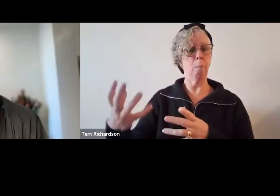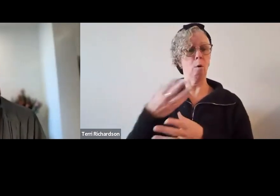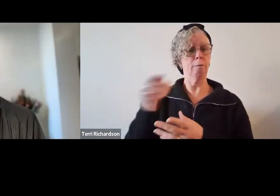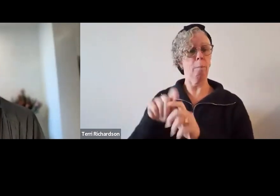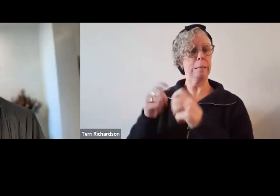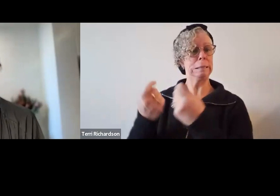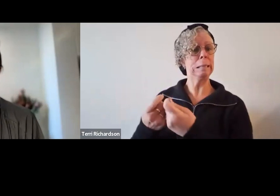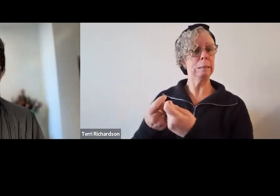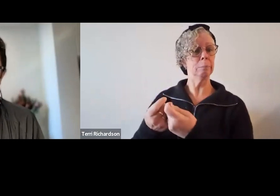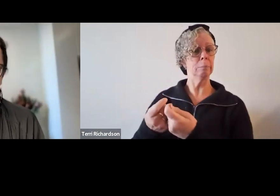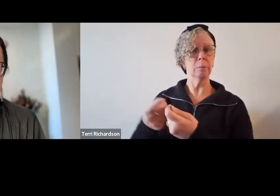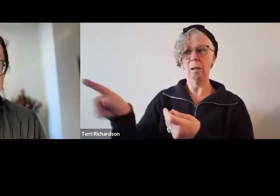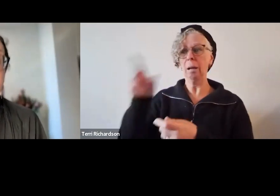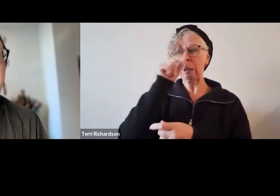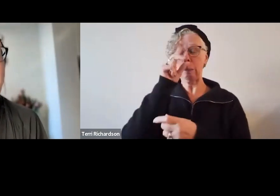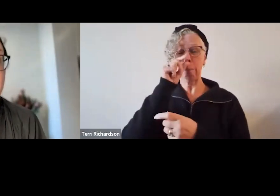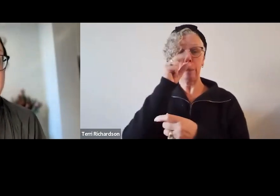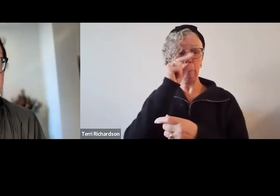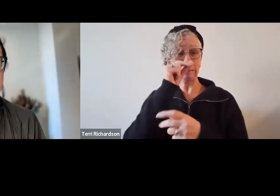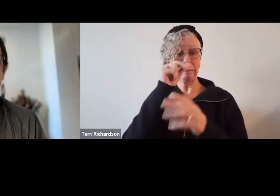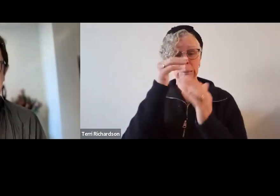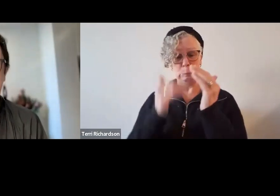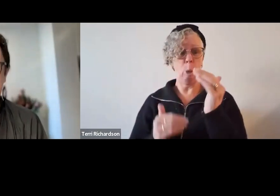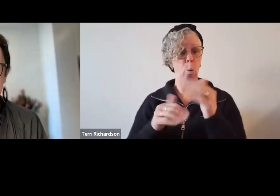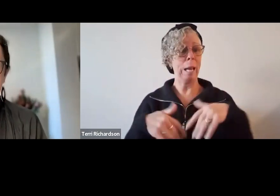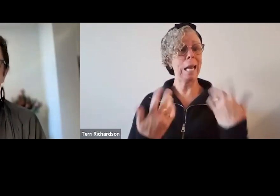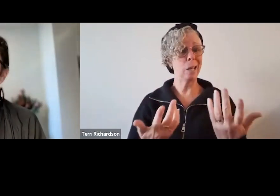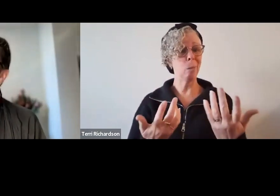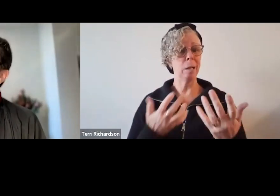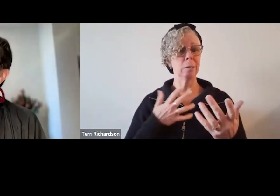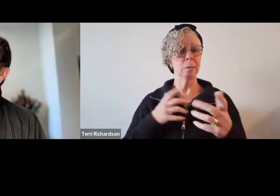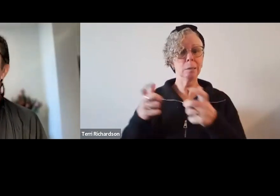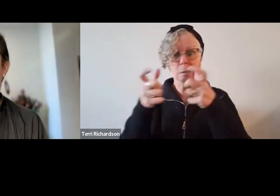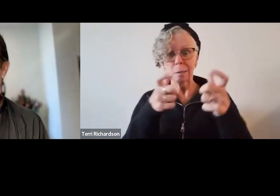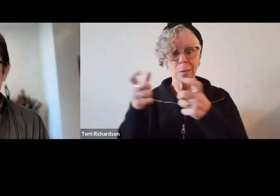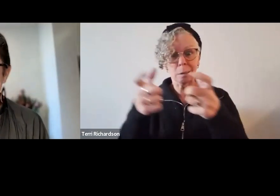when everybody's capacity is lower, more micromanagement, more microaggressions, more surveillance.